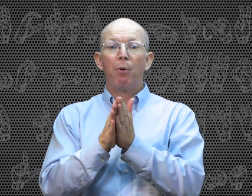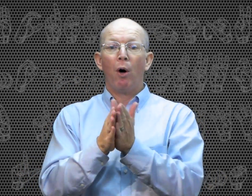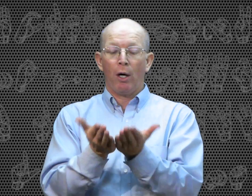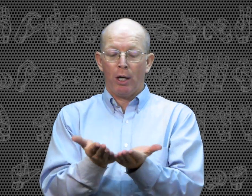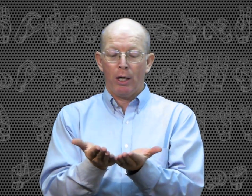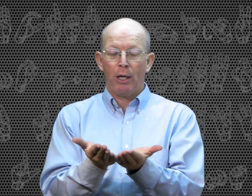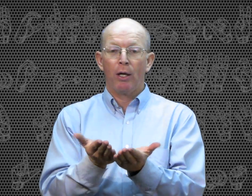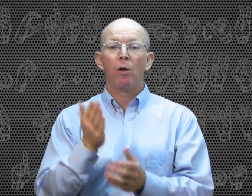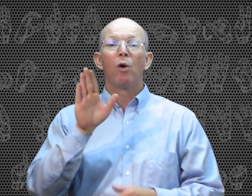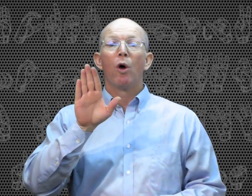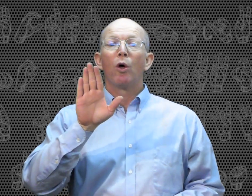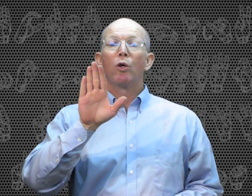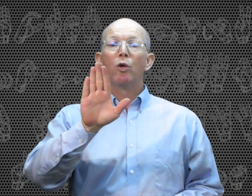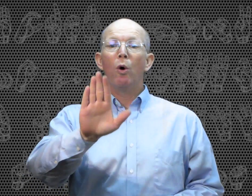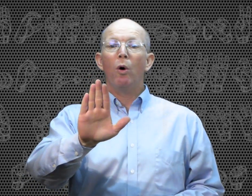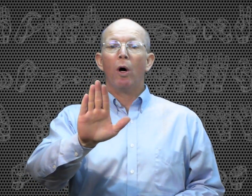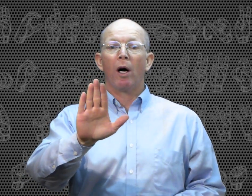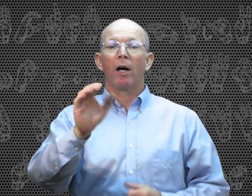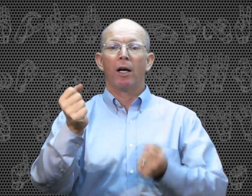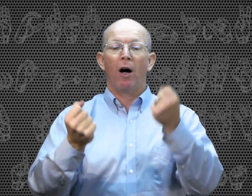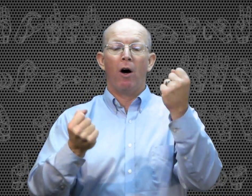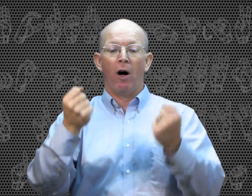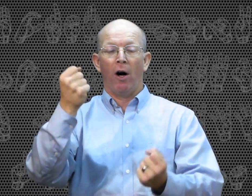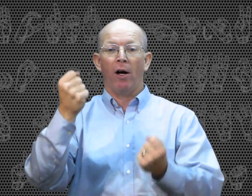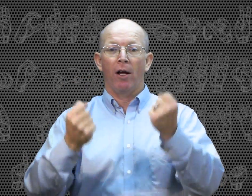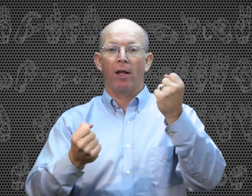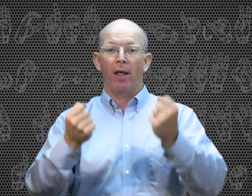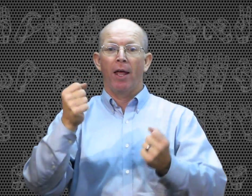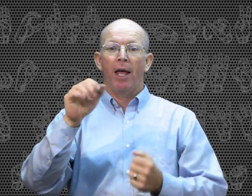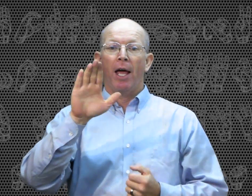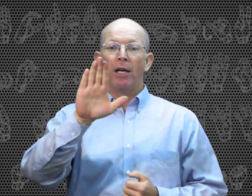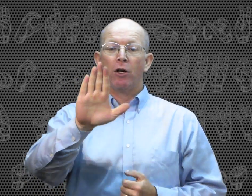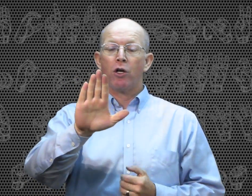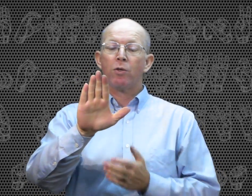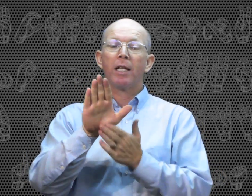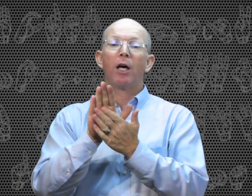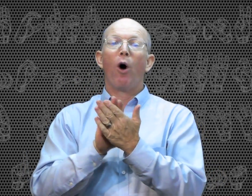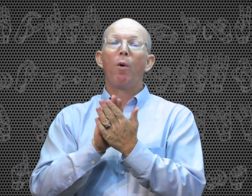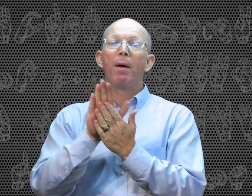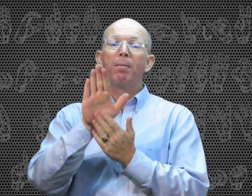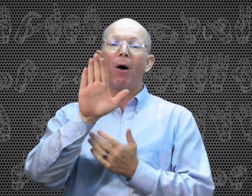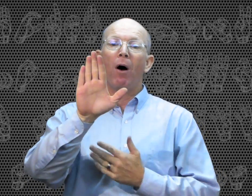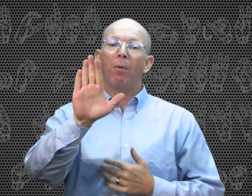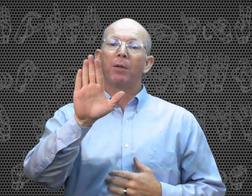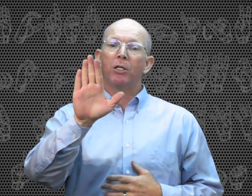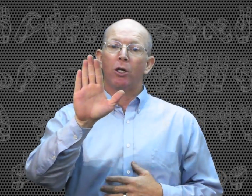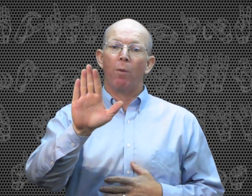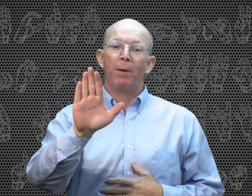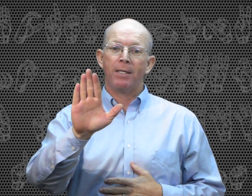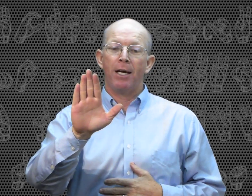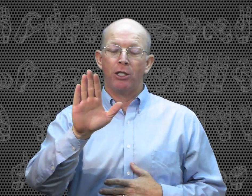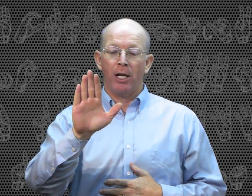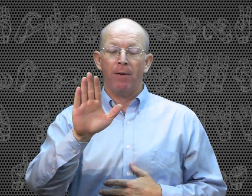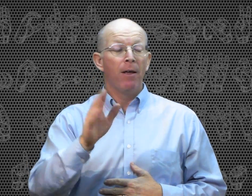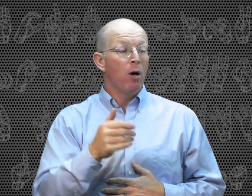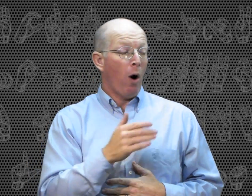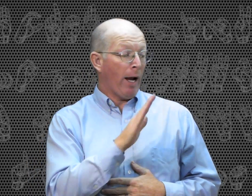MY book. YOUR car. And you are using the open palm to show possession.